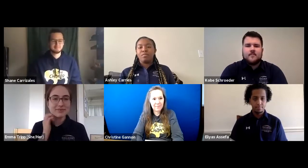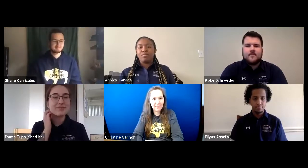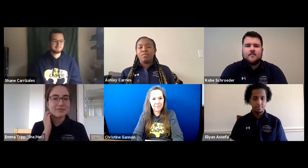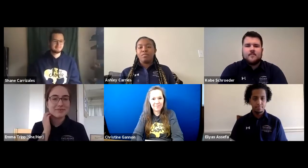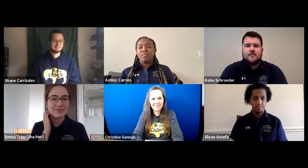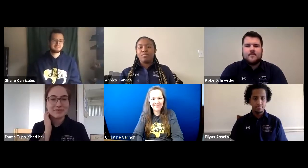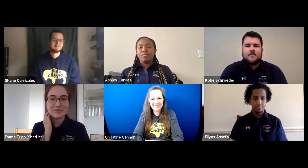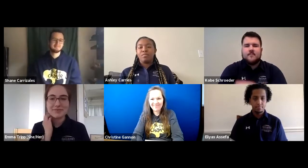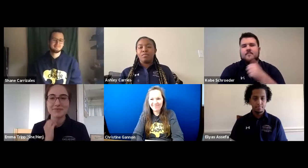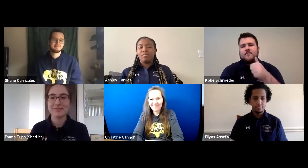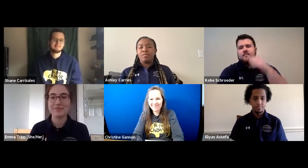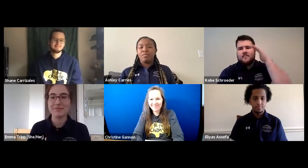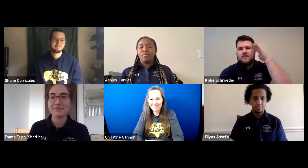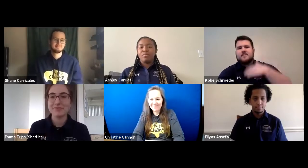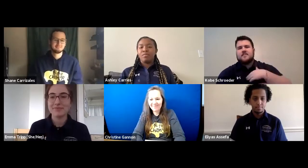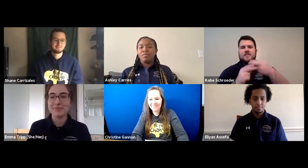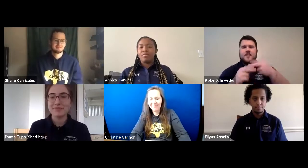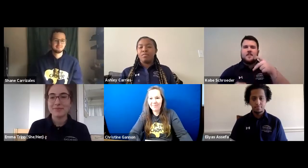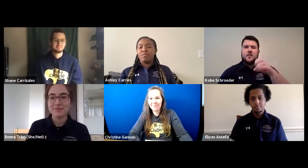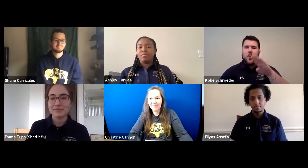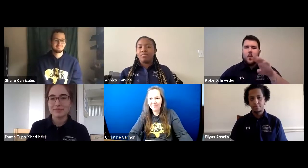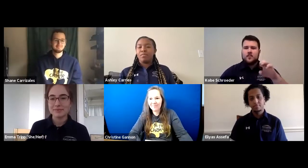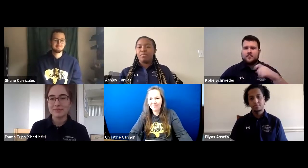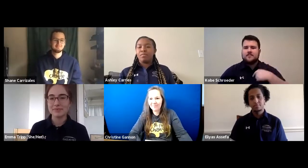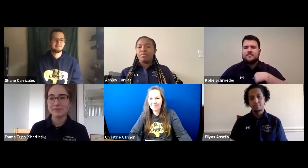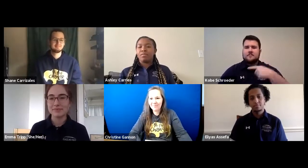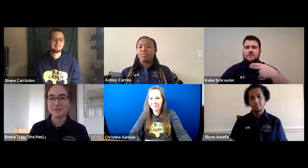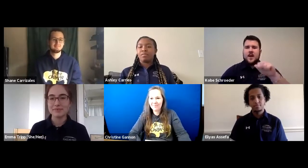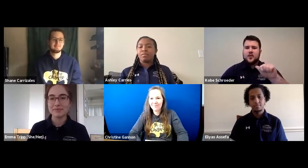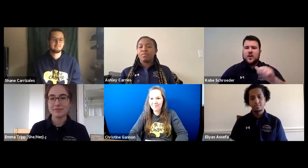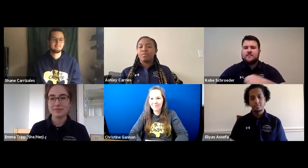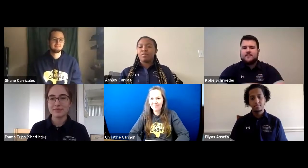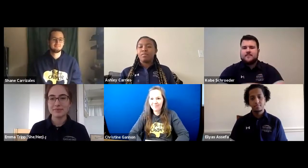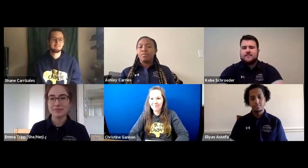>Hello, my name is Kobe. I'm a PHA